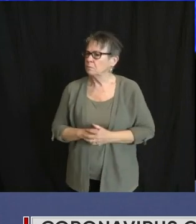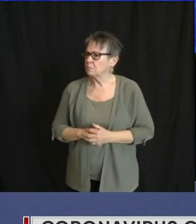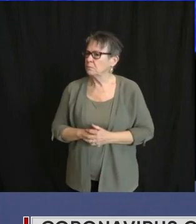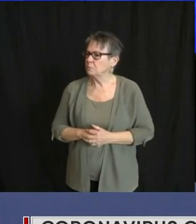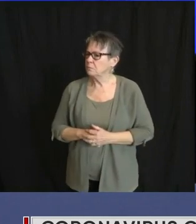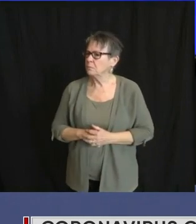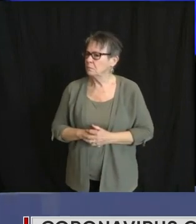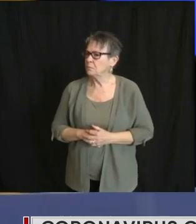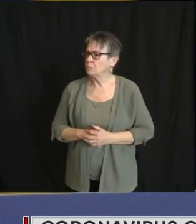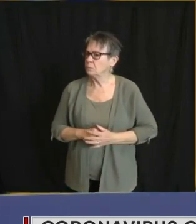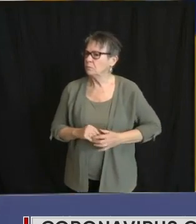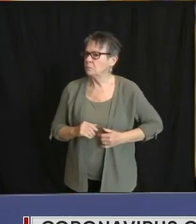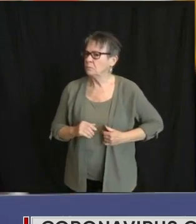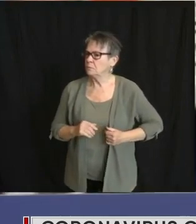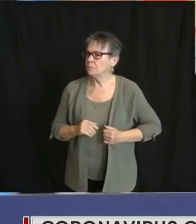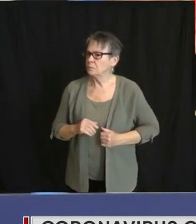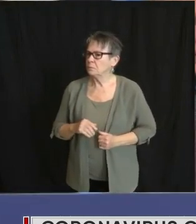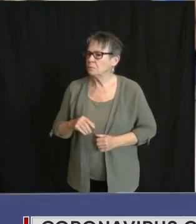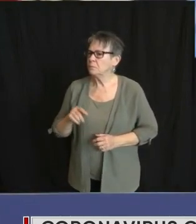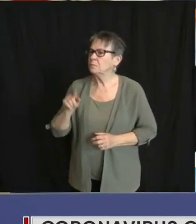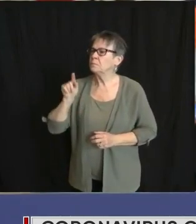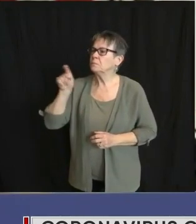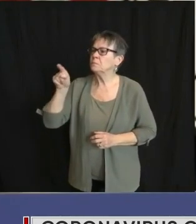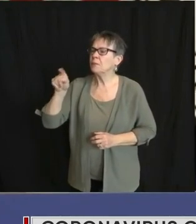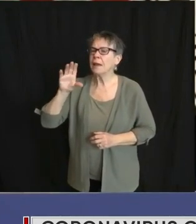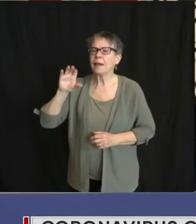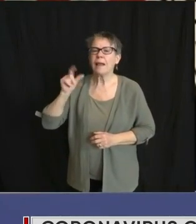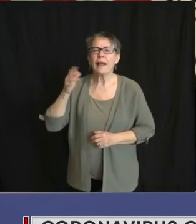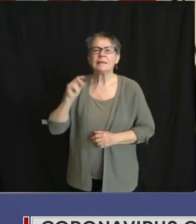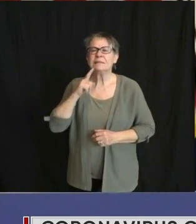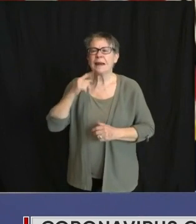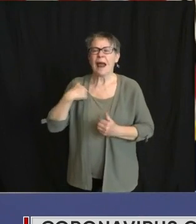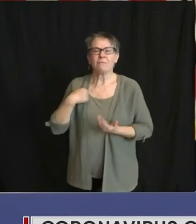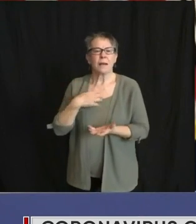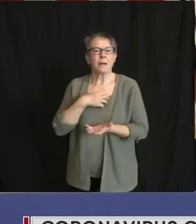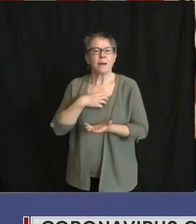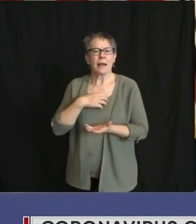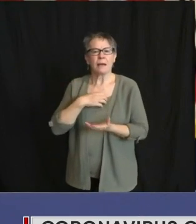OFFICE.